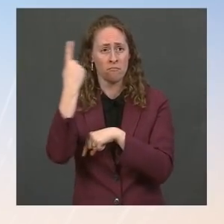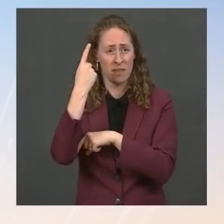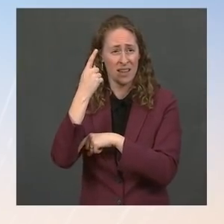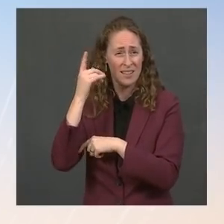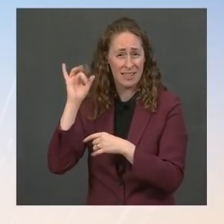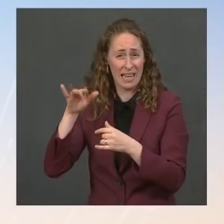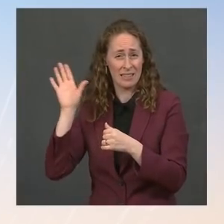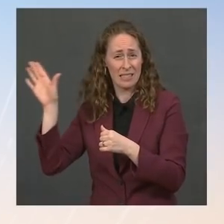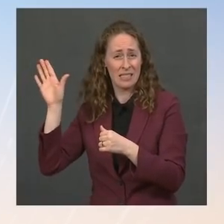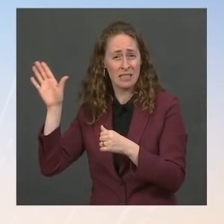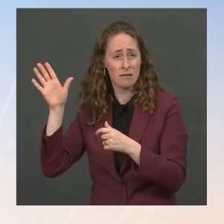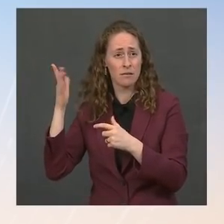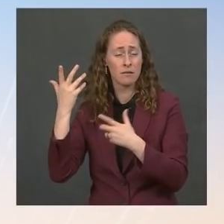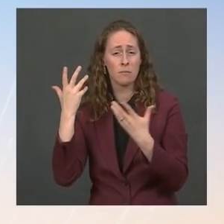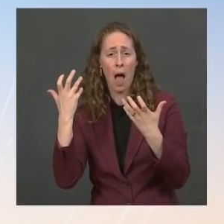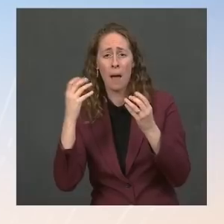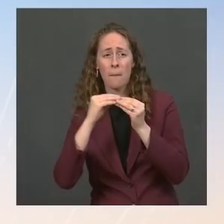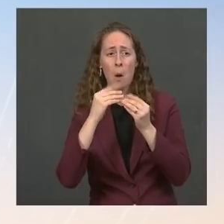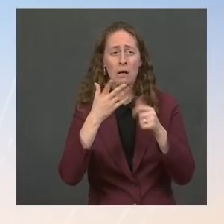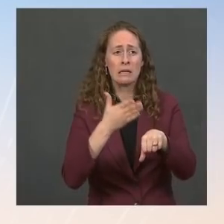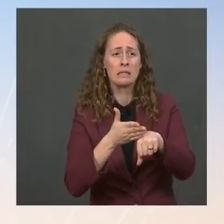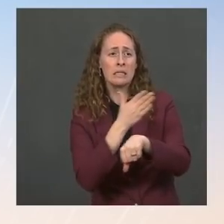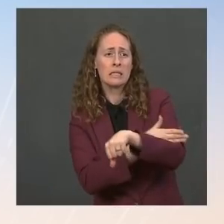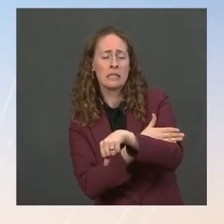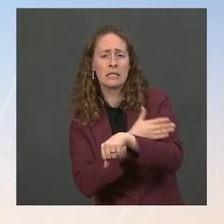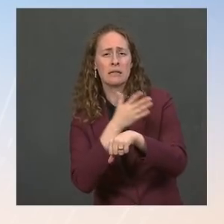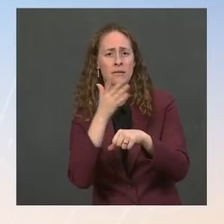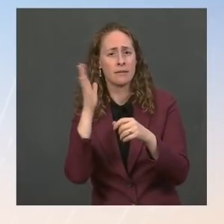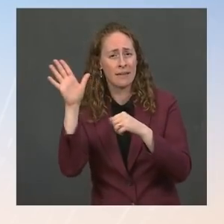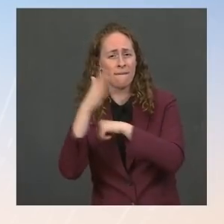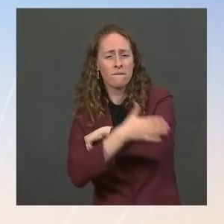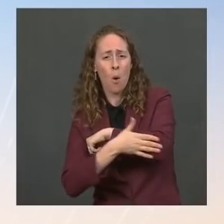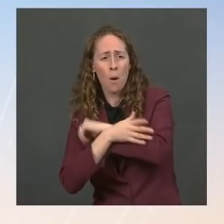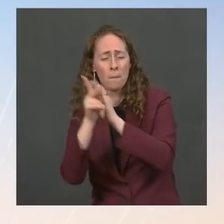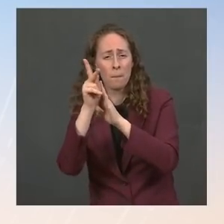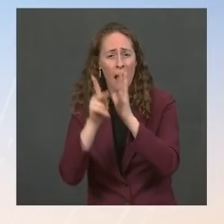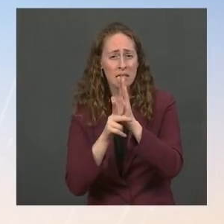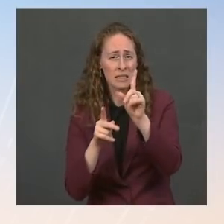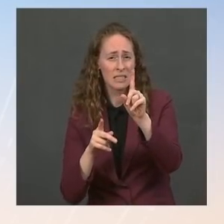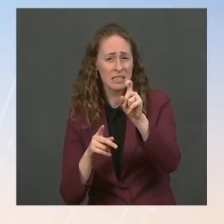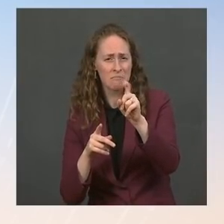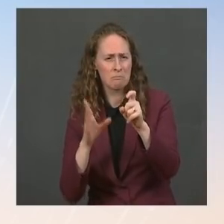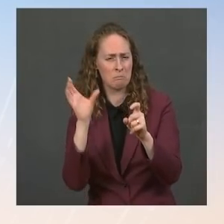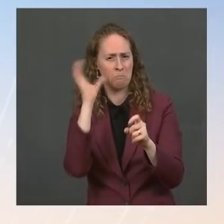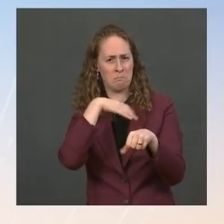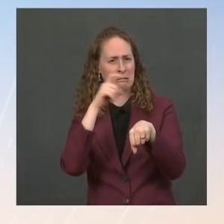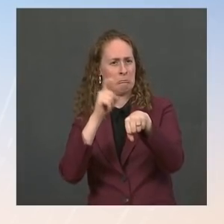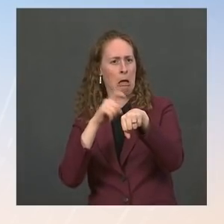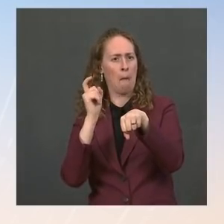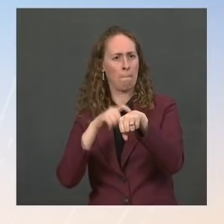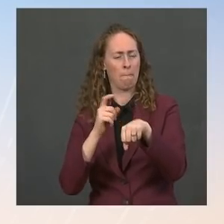the timing of this decision? Ms Psaki: If we were going to make things much easier for ourselves, we would have done it prior to June